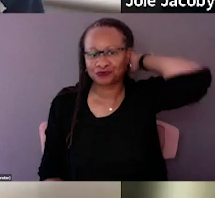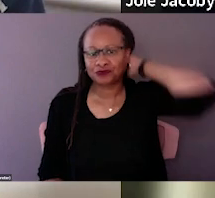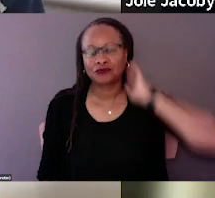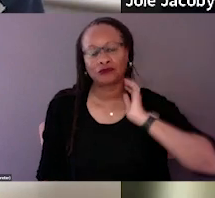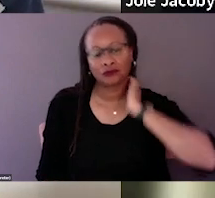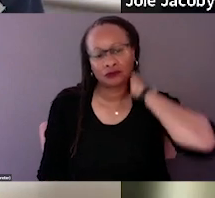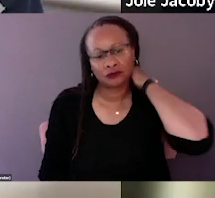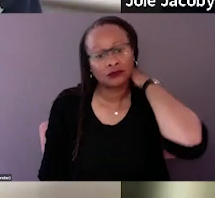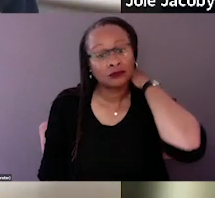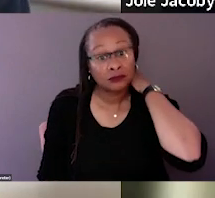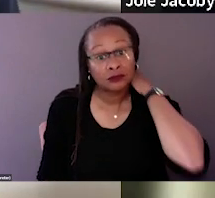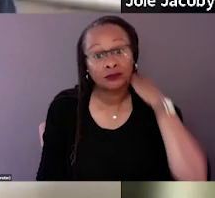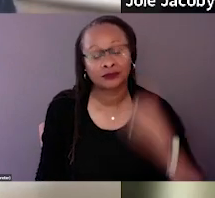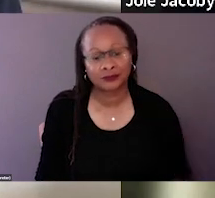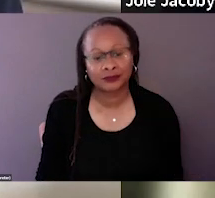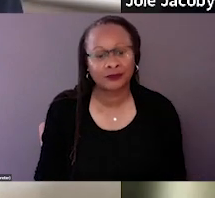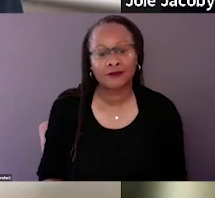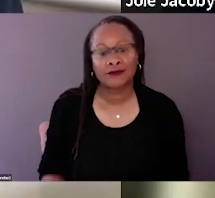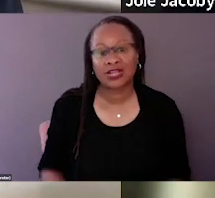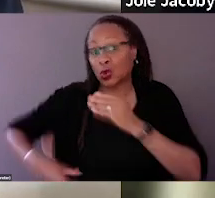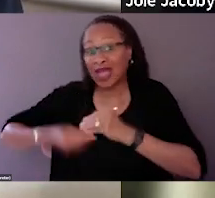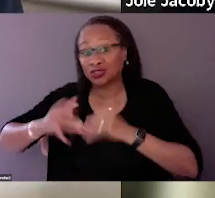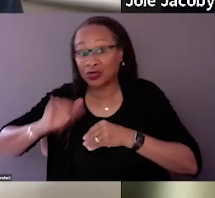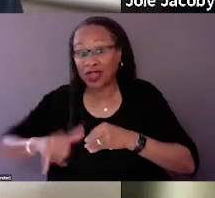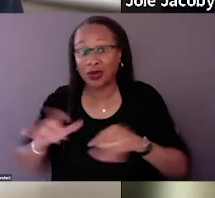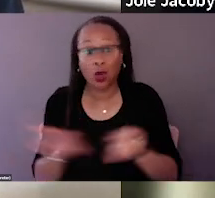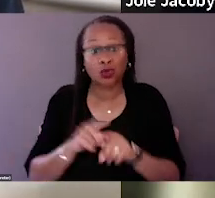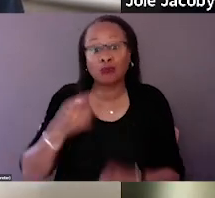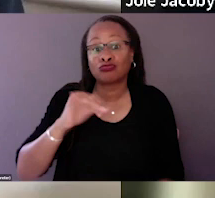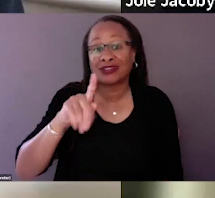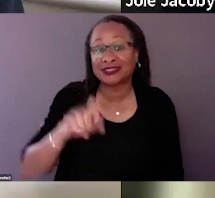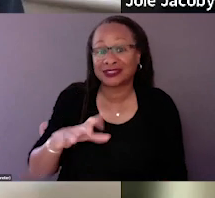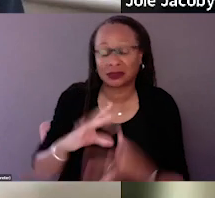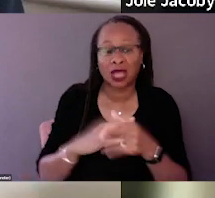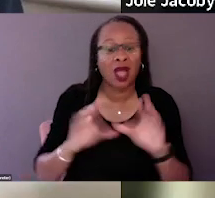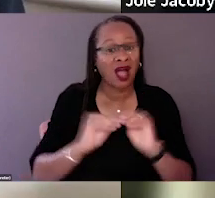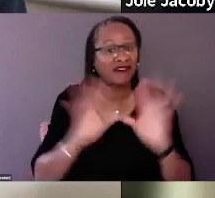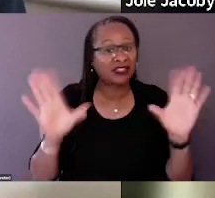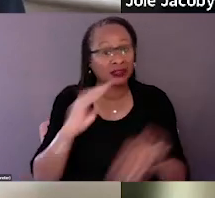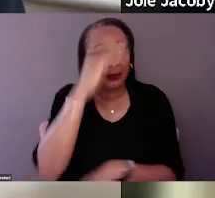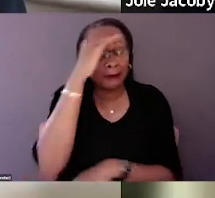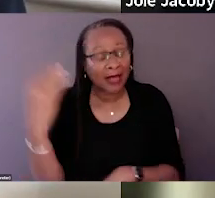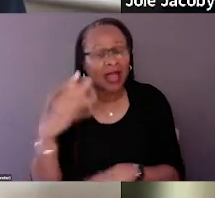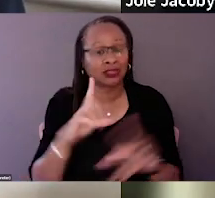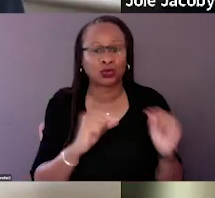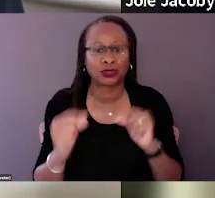No, I was saying, to piggyback that is one of the things we also wanted was obviously Black Twitter is just made up of everyone, people who are famous and celebrities